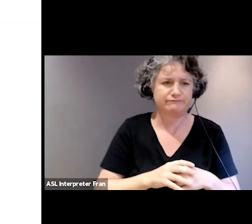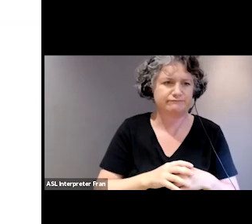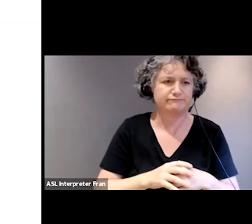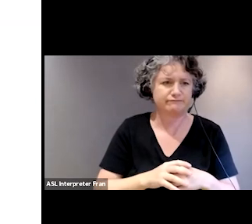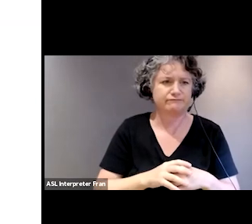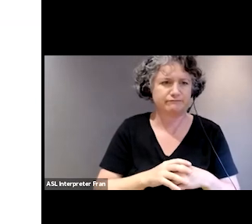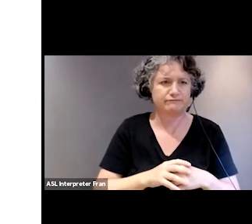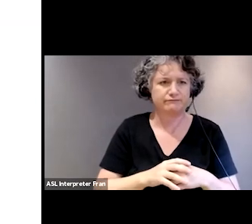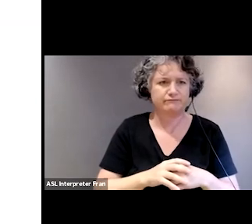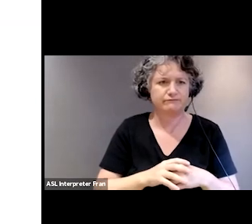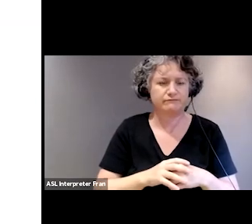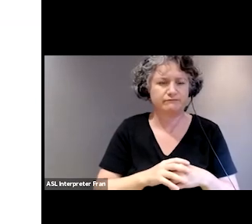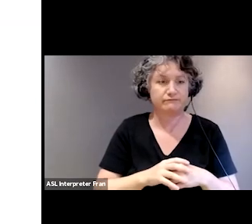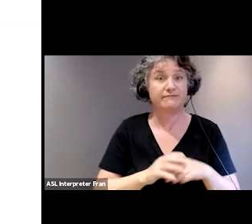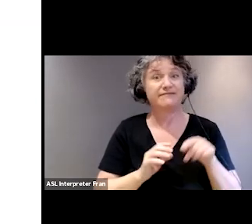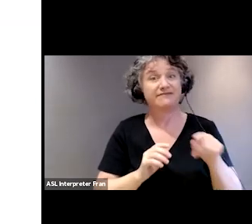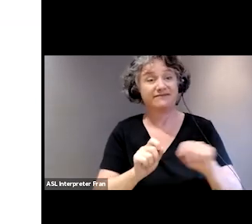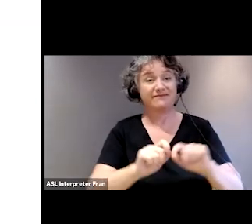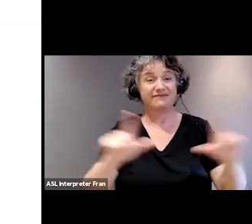been shared for a resource afterwards but you can get your flu vaccine there and